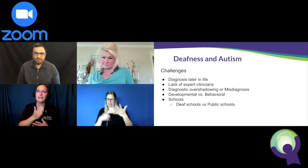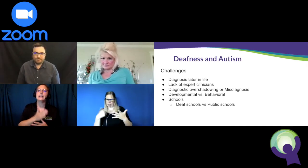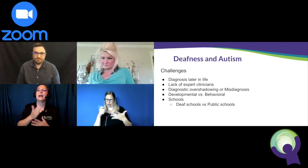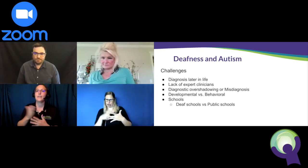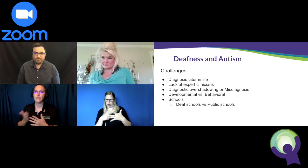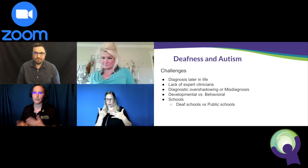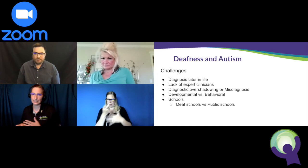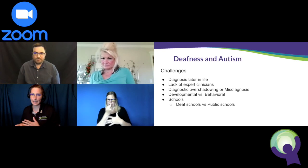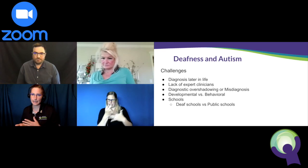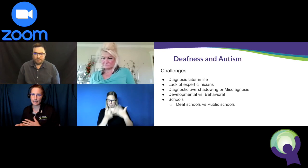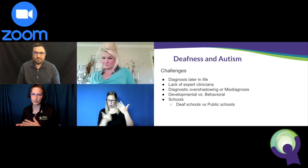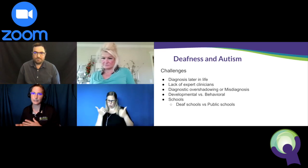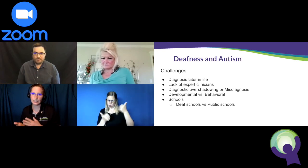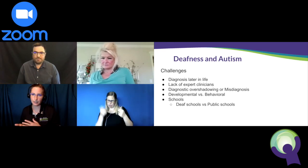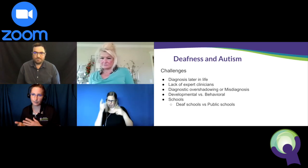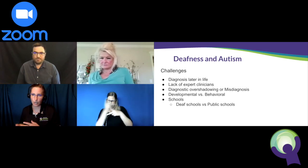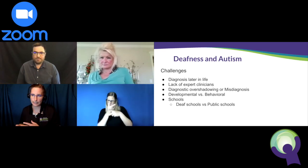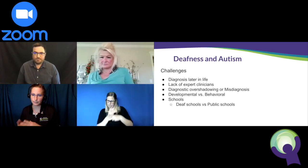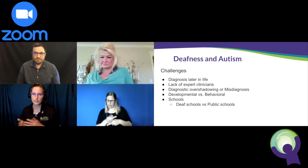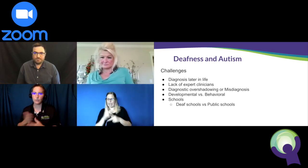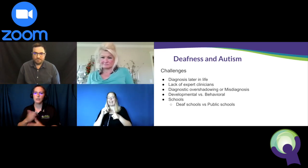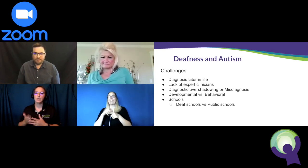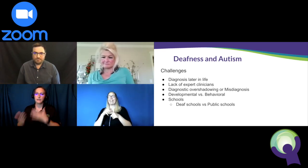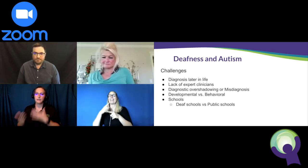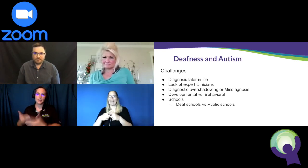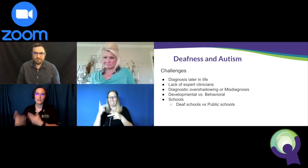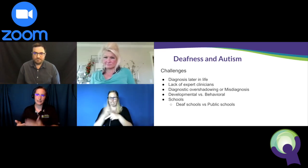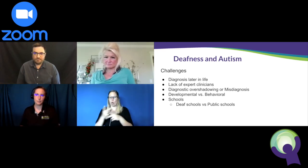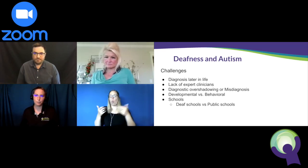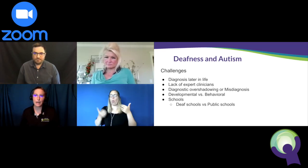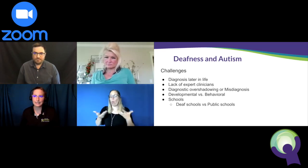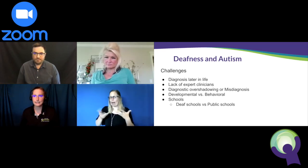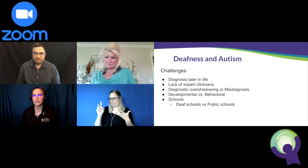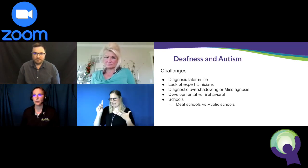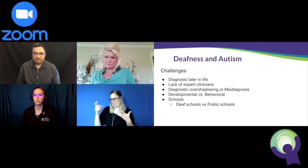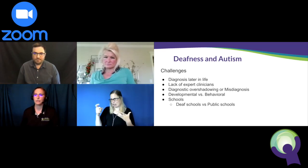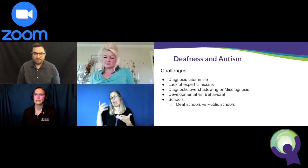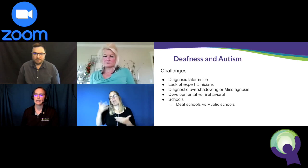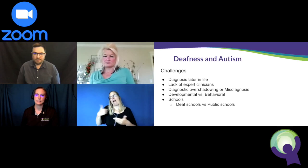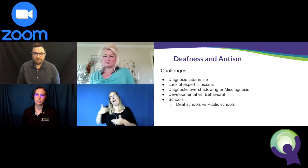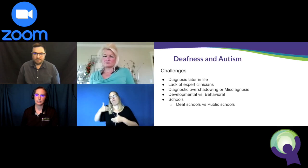and then they'll get to that diagnosis of autism. So there may be a process to go through. It's not just..